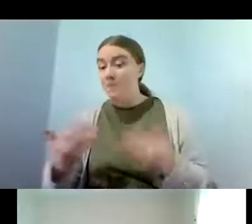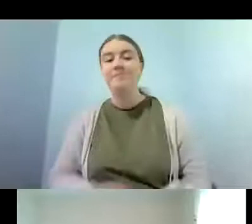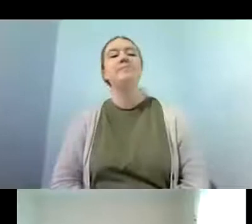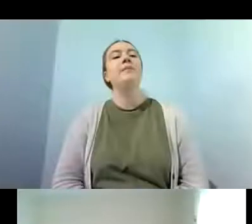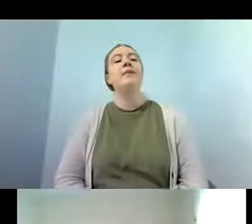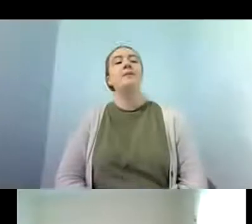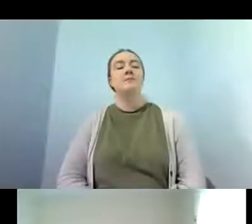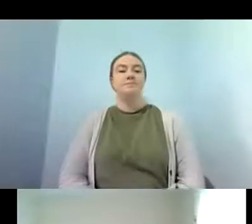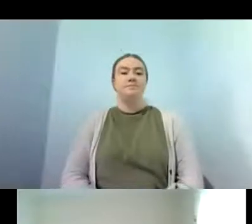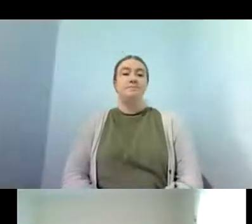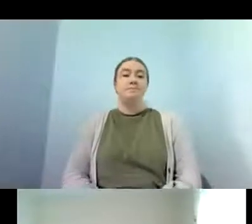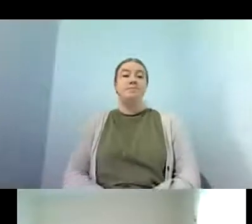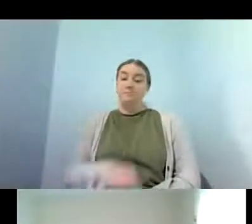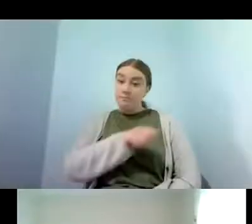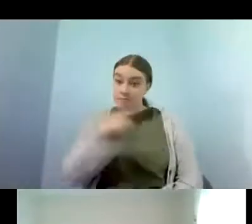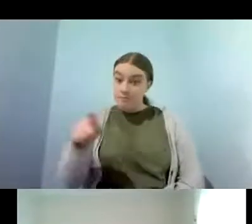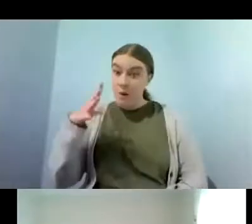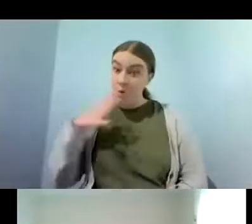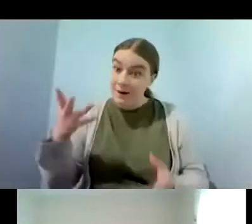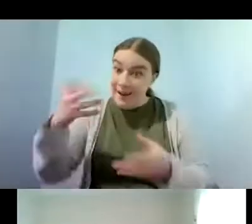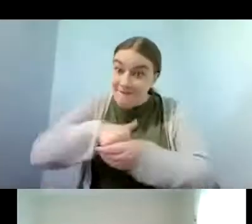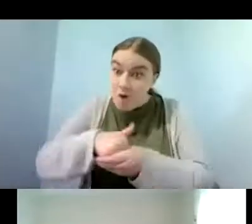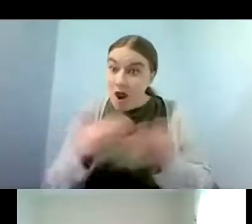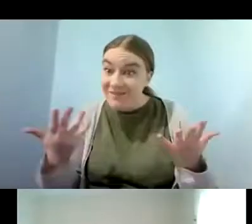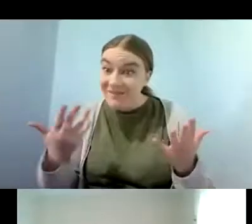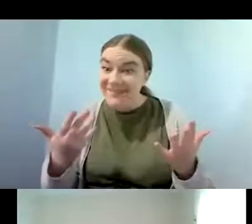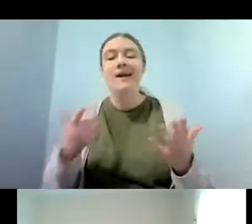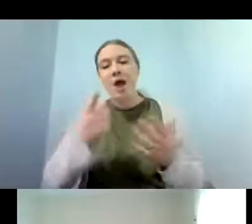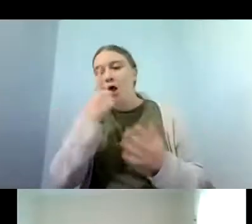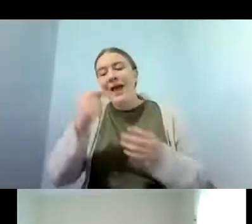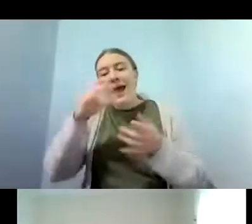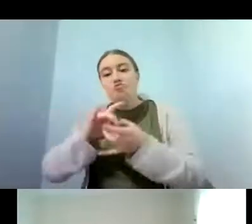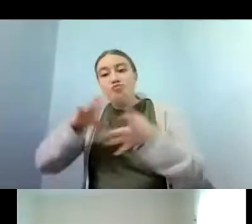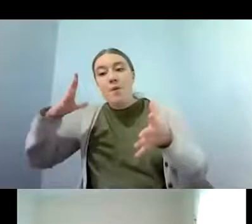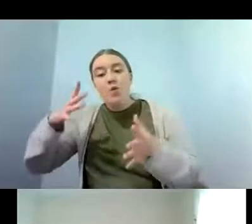so if you would like to get involved you can get involved remotely by going to our website